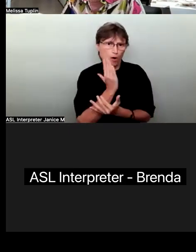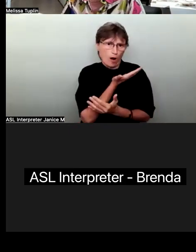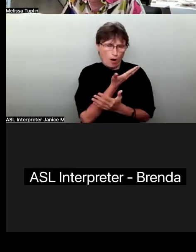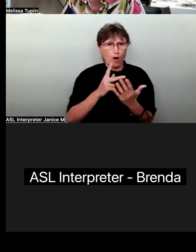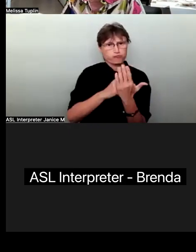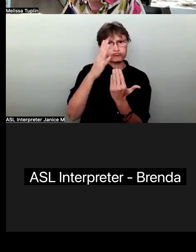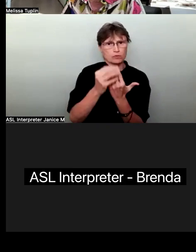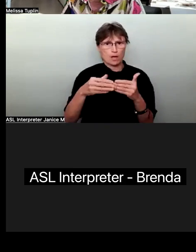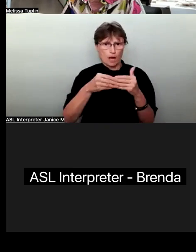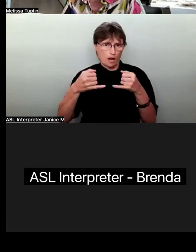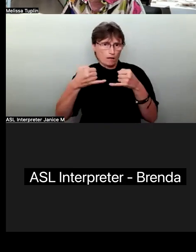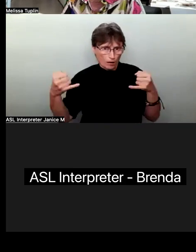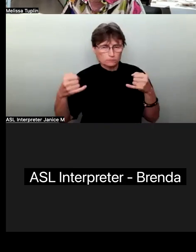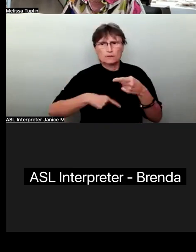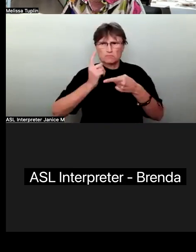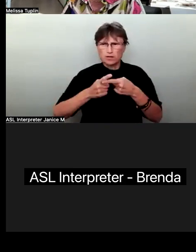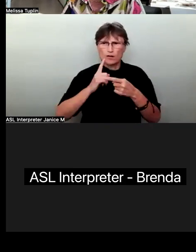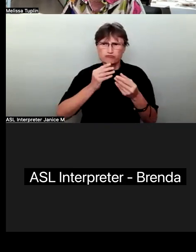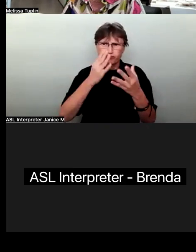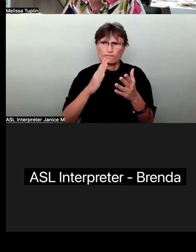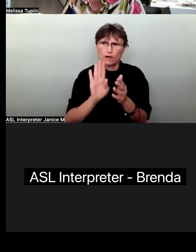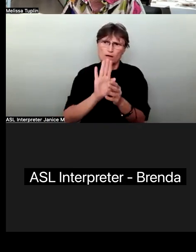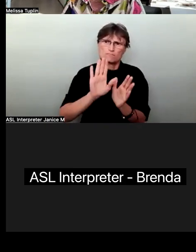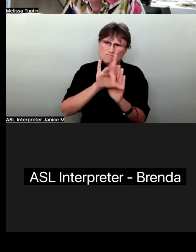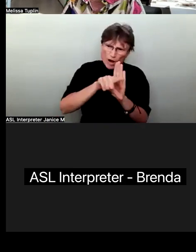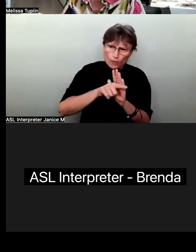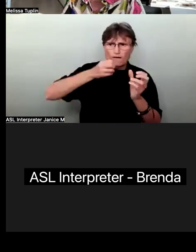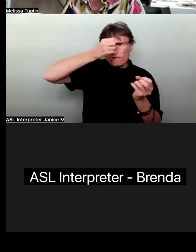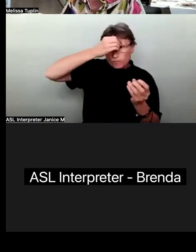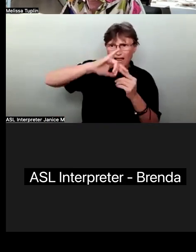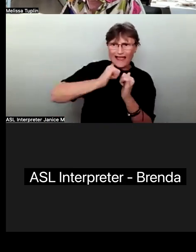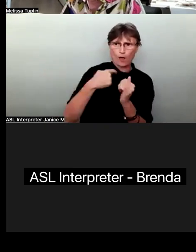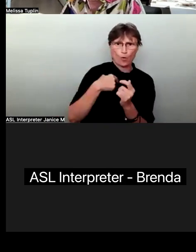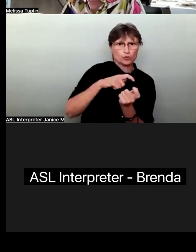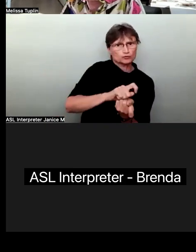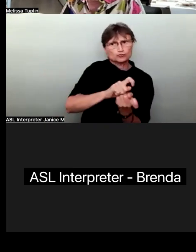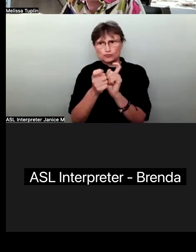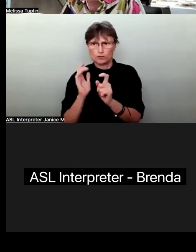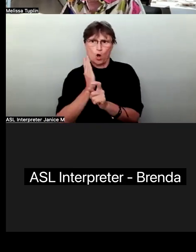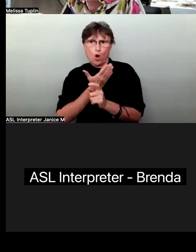provide context about changes to the operating grant program for 2026, and we'll first focus